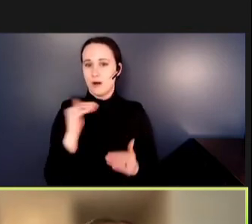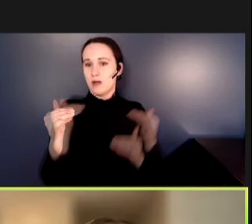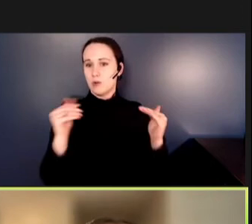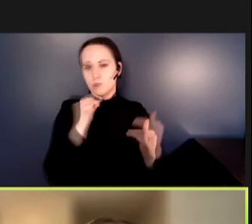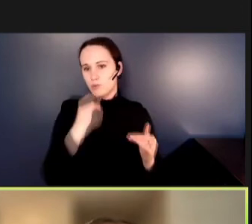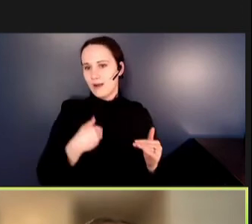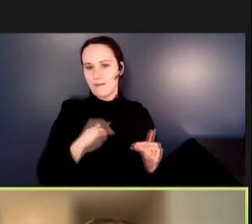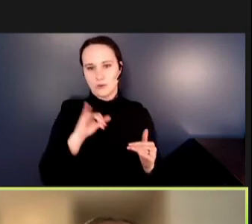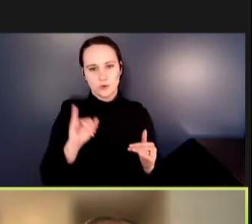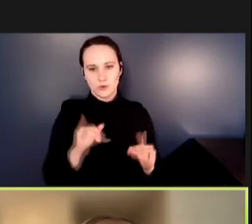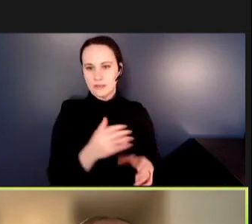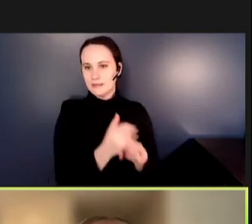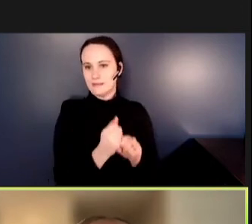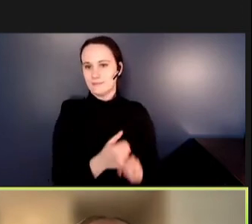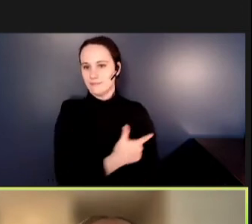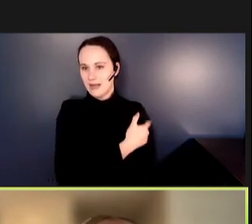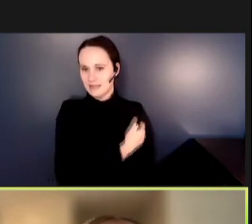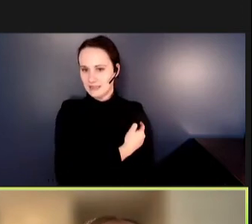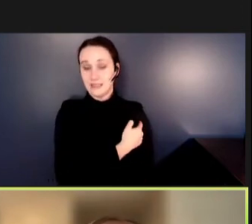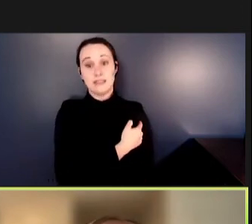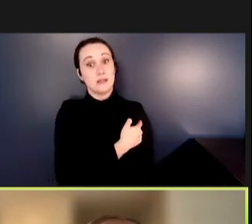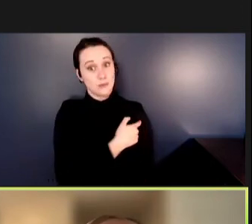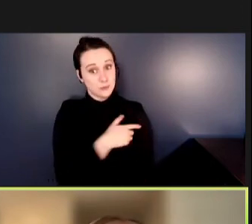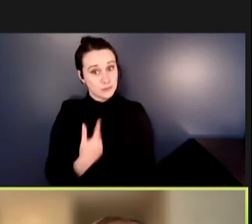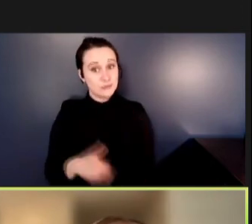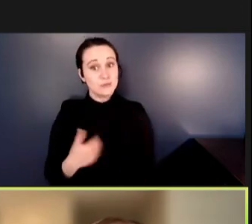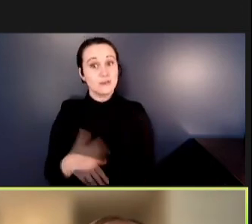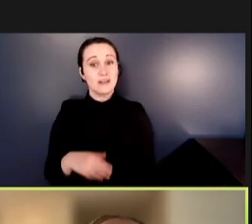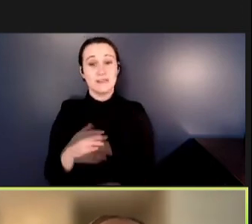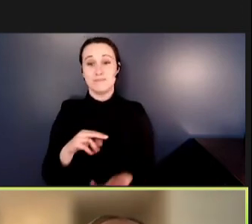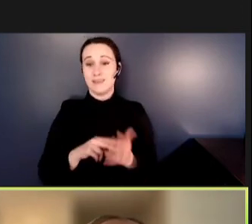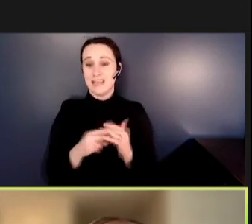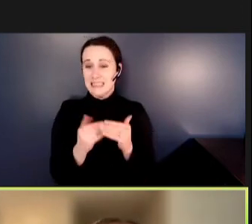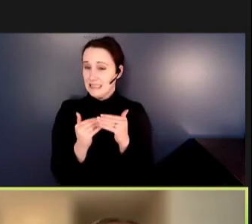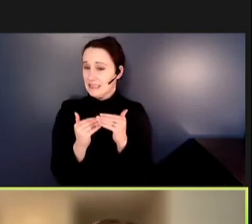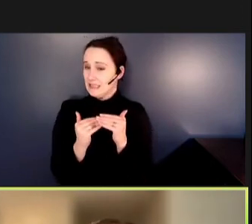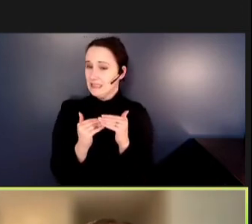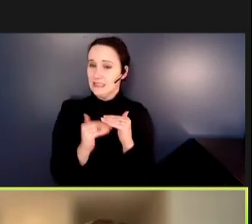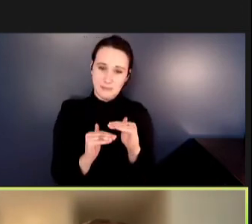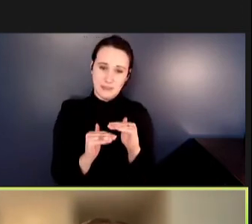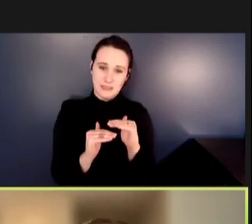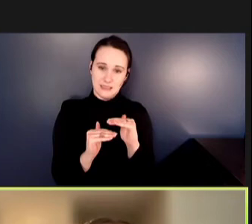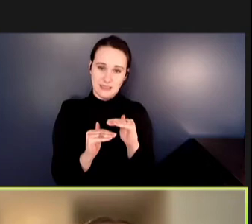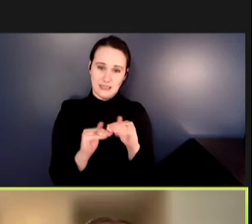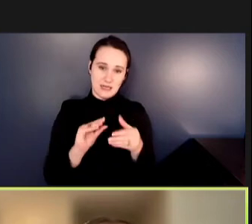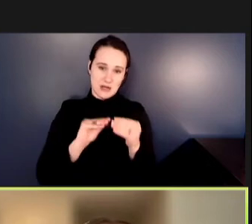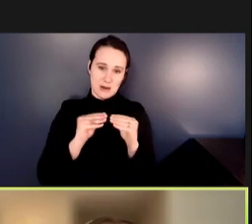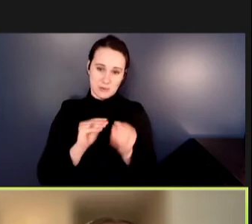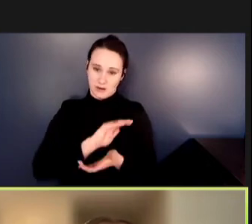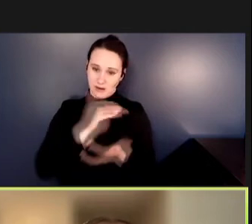really setting it so it's a limited amount of vaccines that are actually able to be purchased